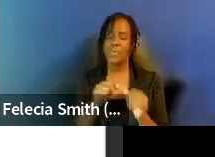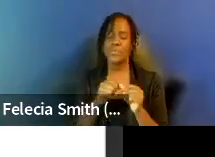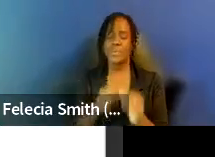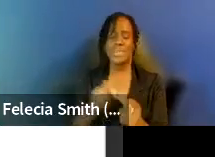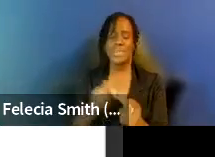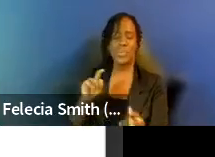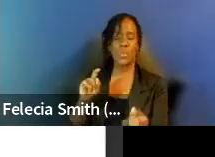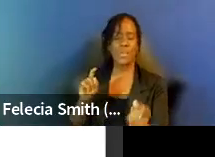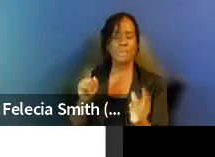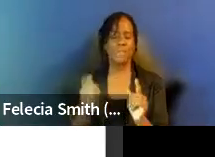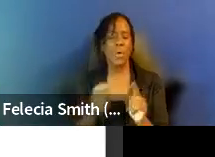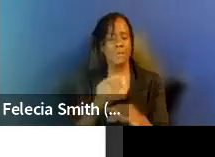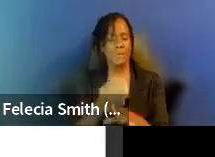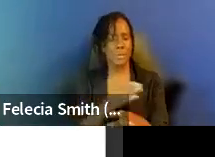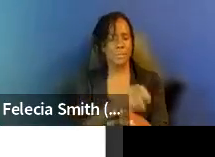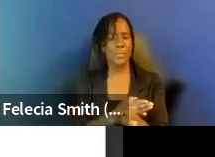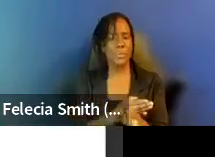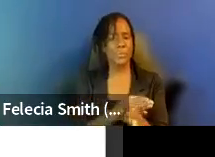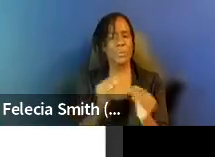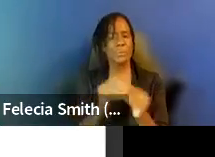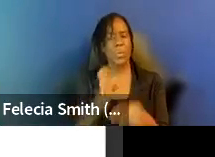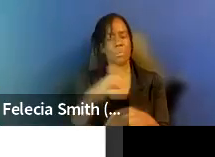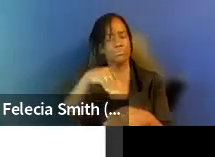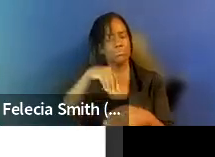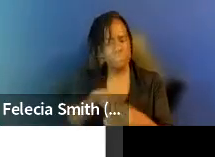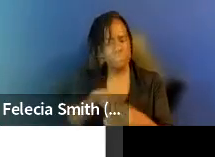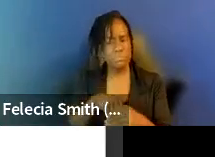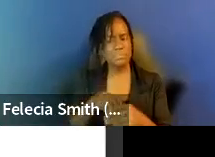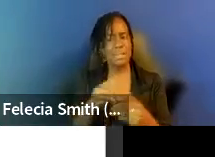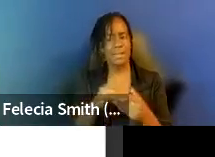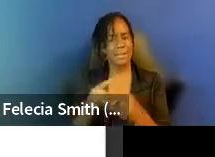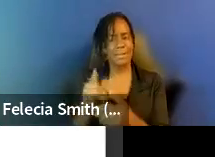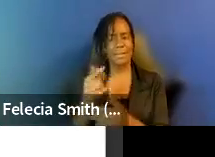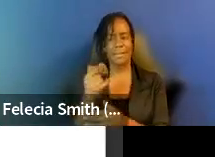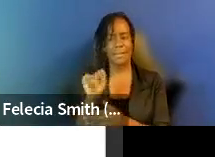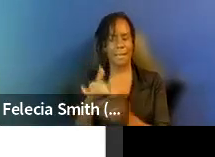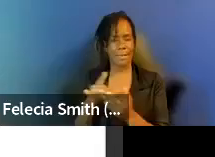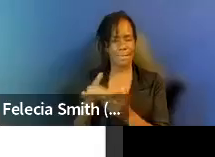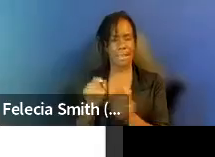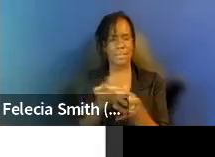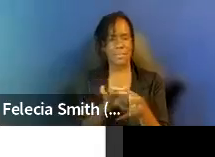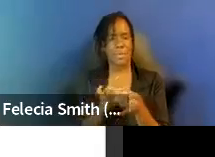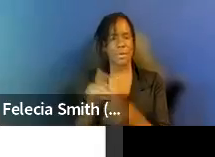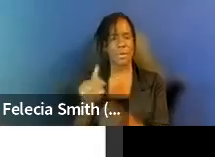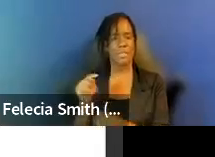for us around developing and enforcing the clear and comprehensive standards for web